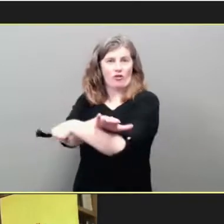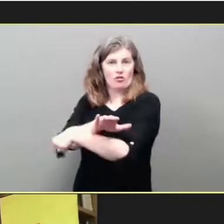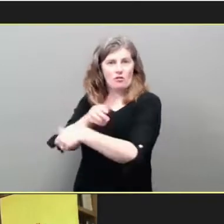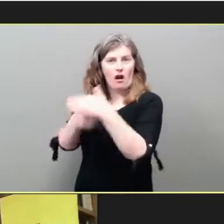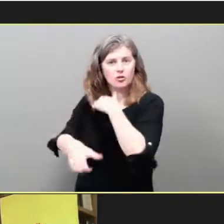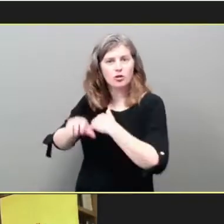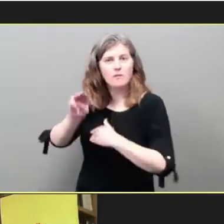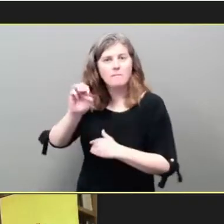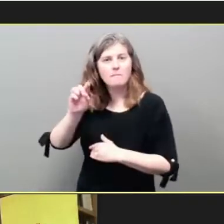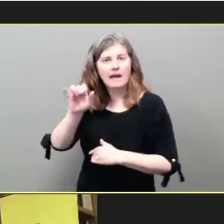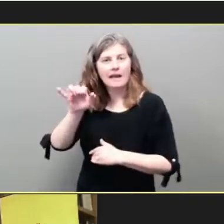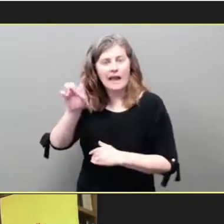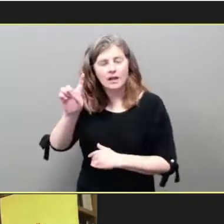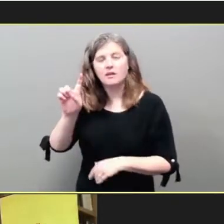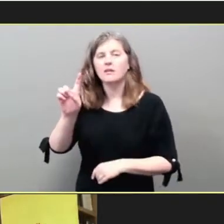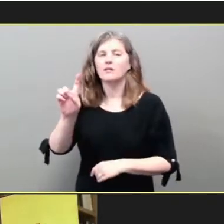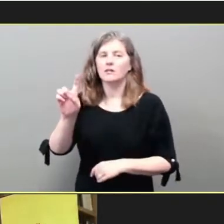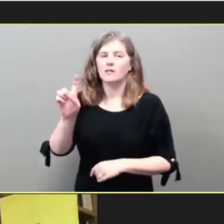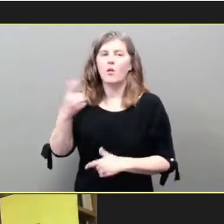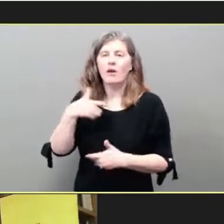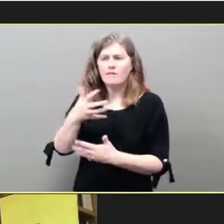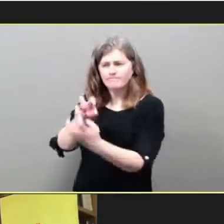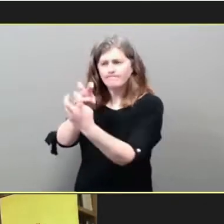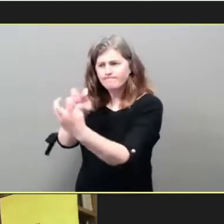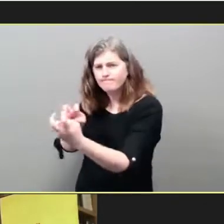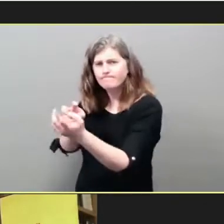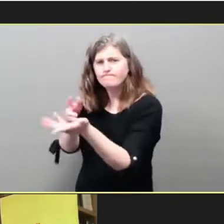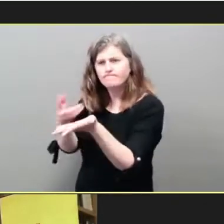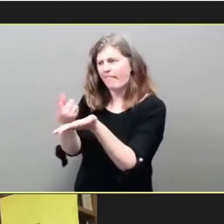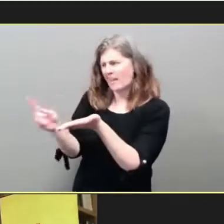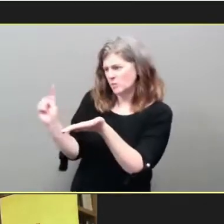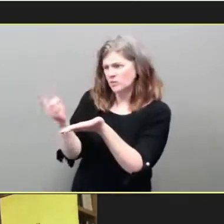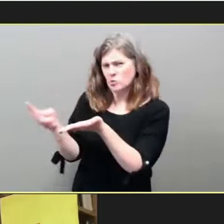uh we we've met with them in the past week and they're gonna be looking at